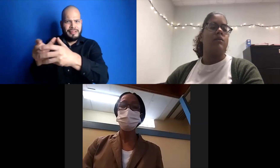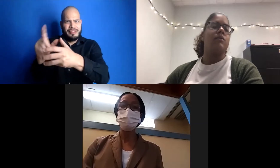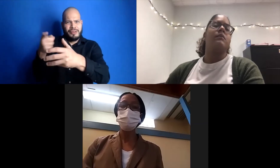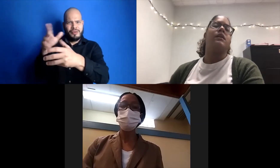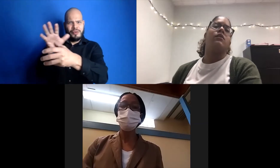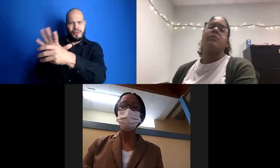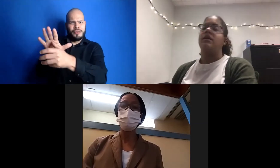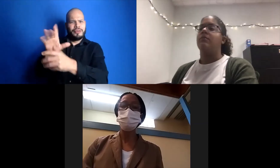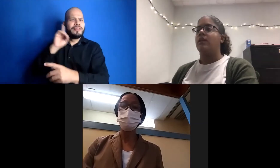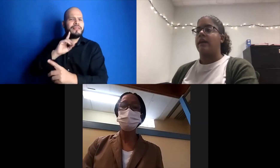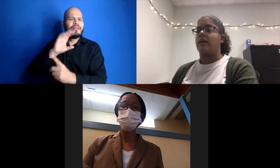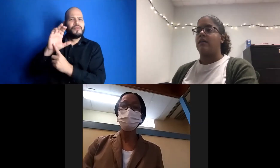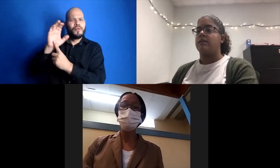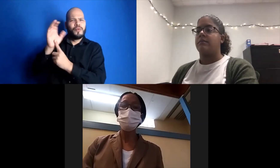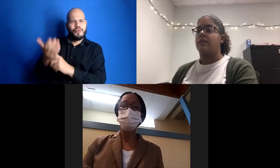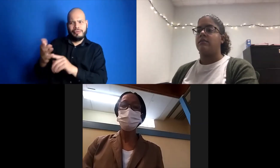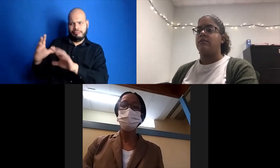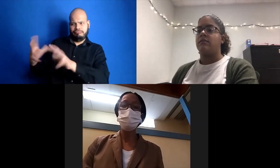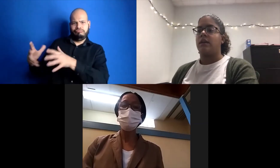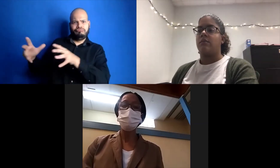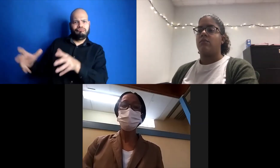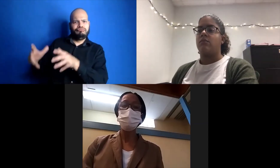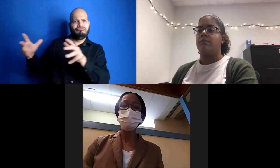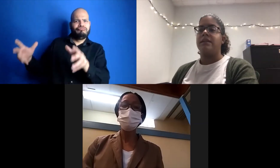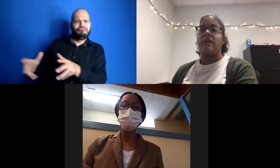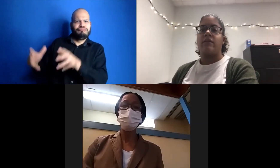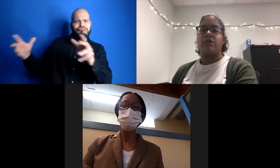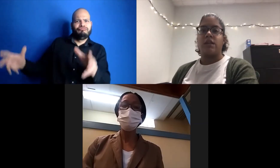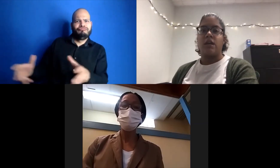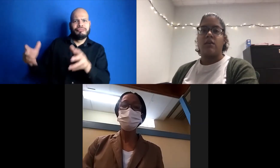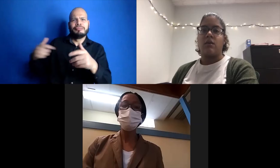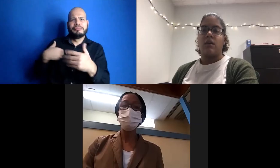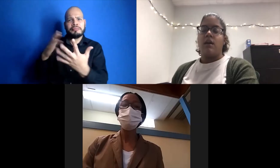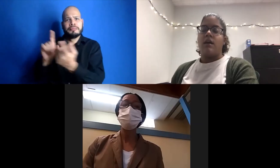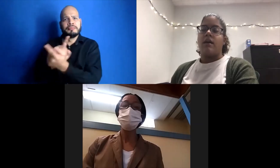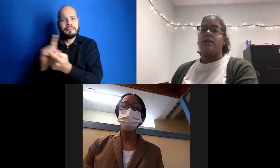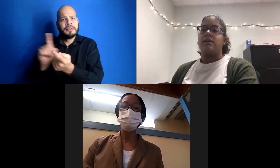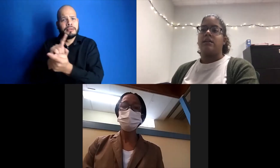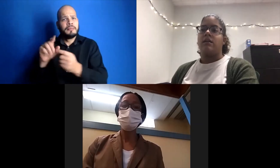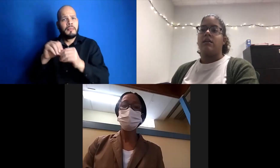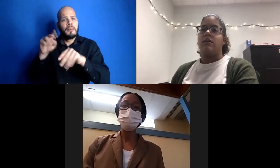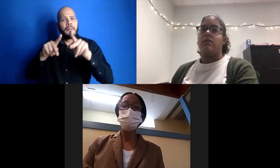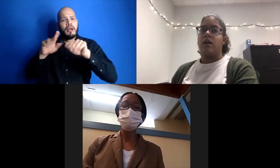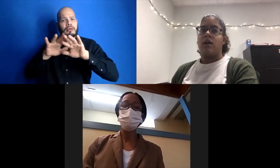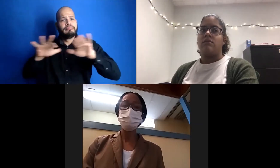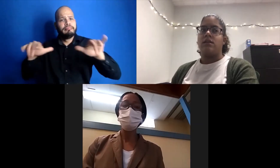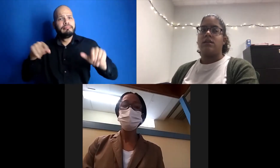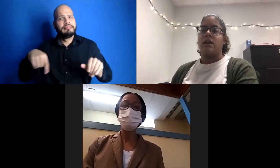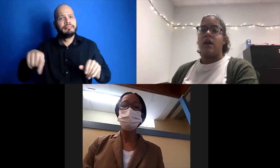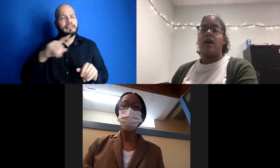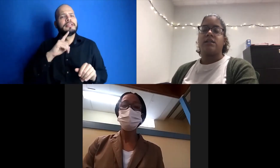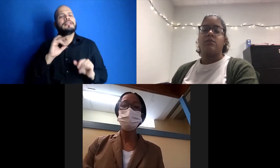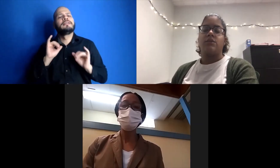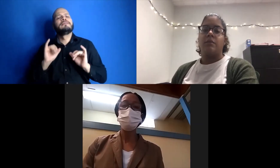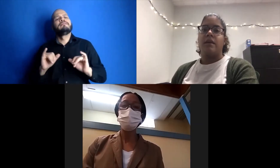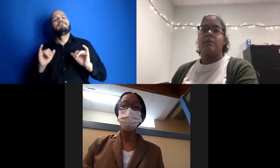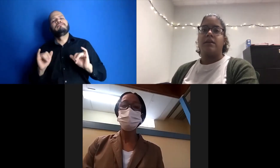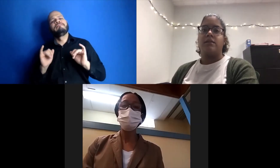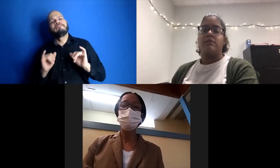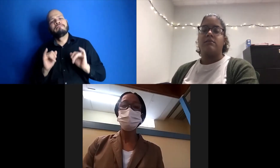to meet other people like us but like be diverse too and I said okay I see what you mean because